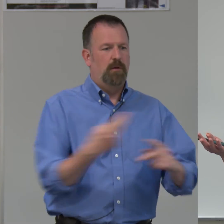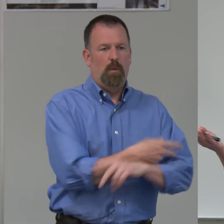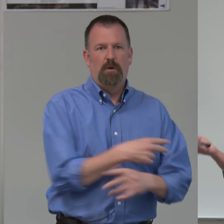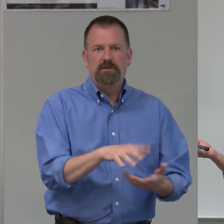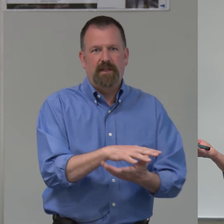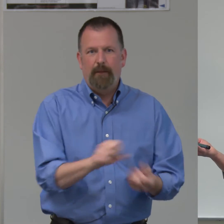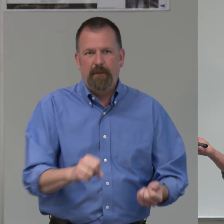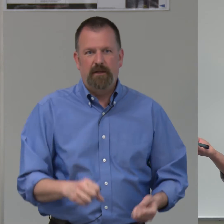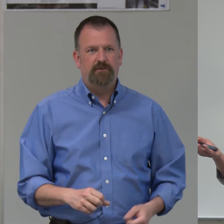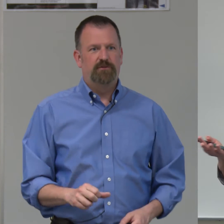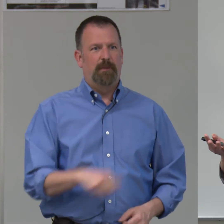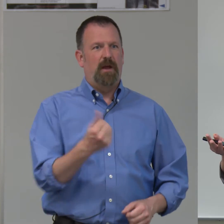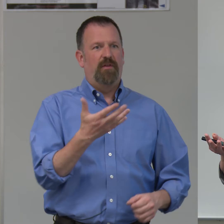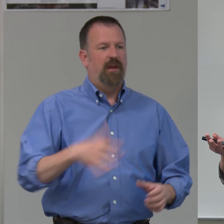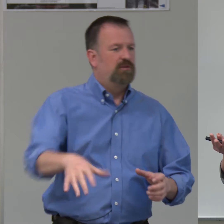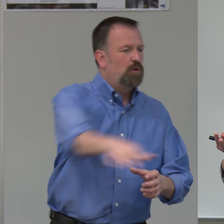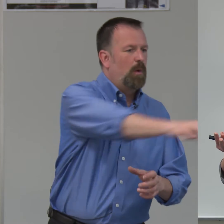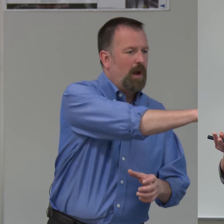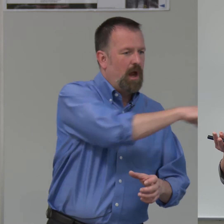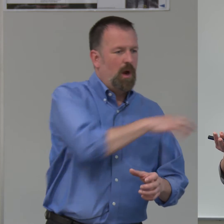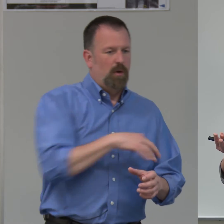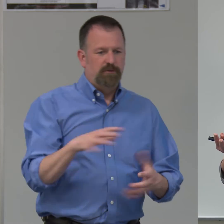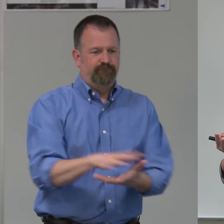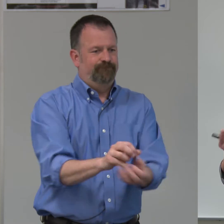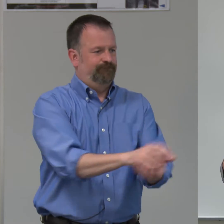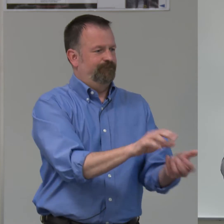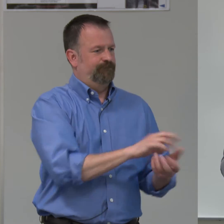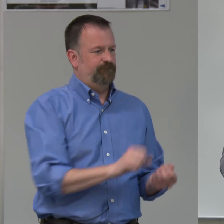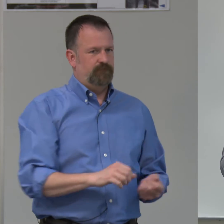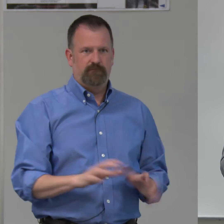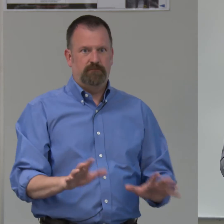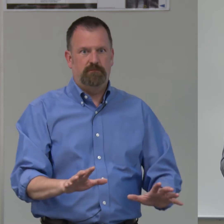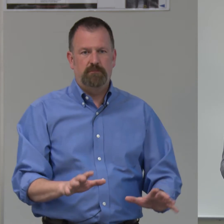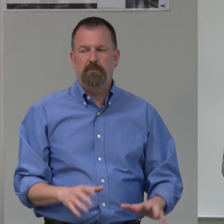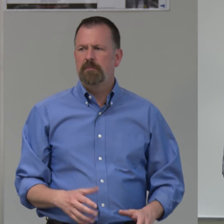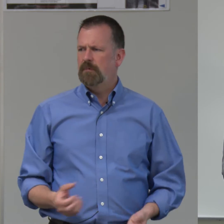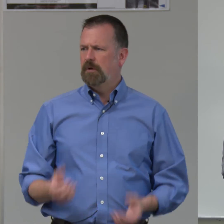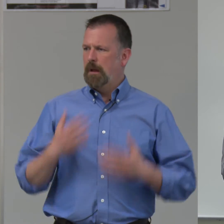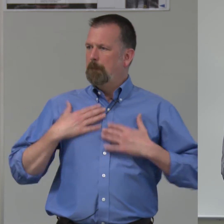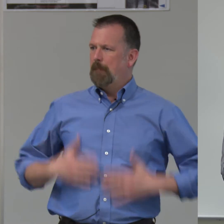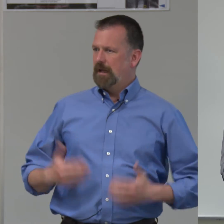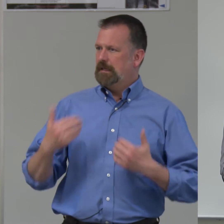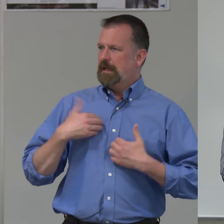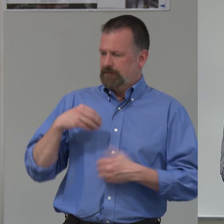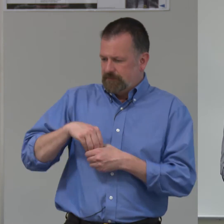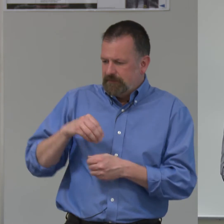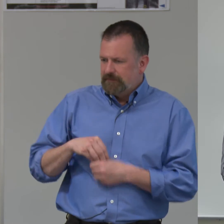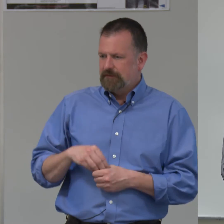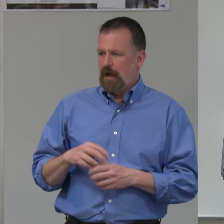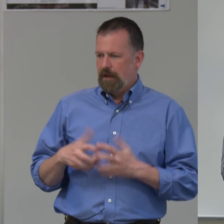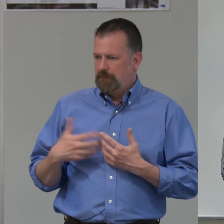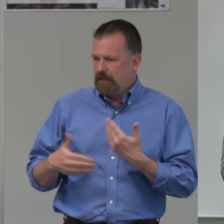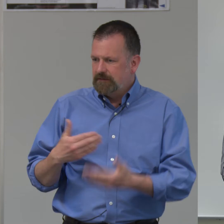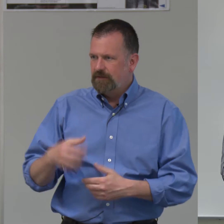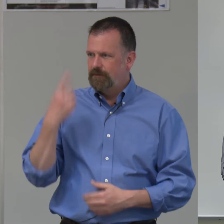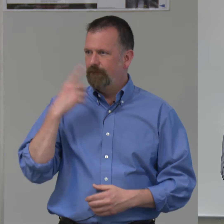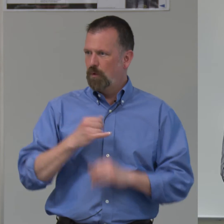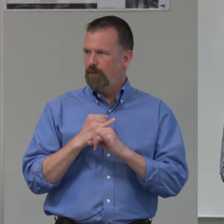It can cause a lot of damage to other things, as well, and so there are a lot of built-in mechanisms to turn off the immune response,